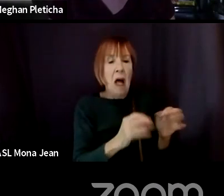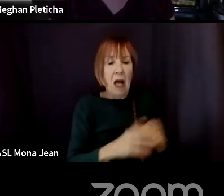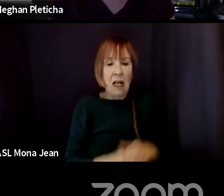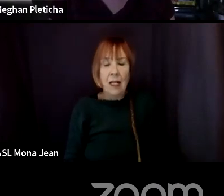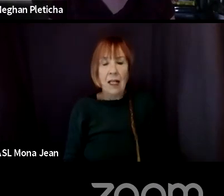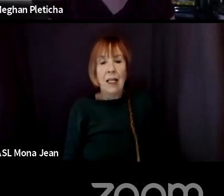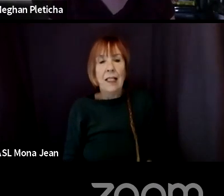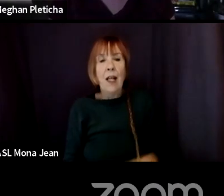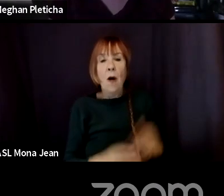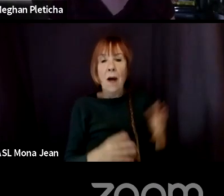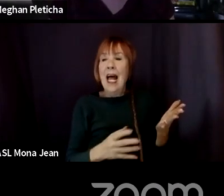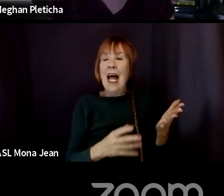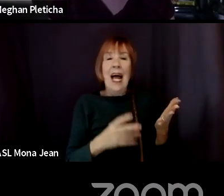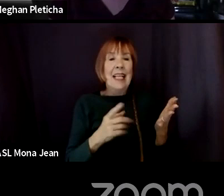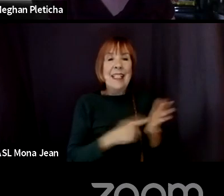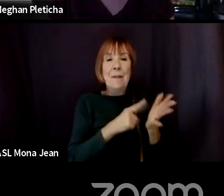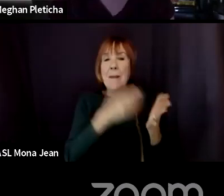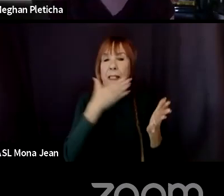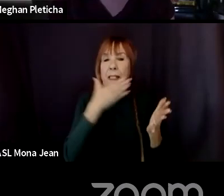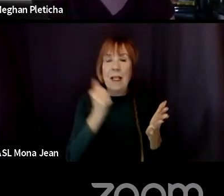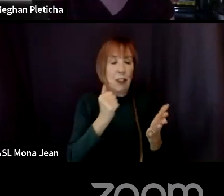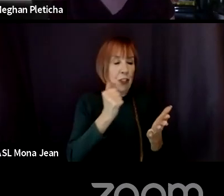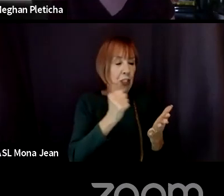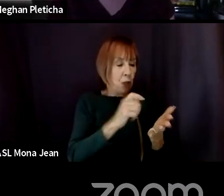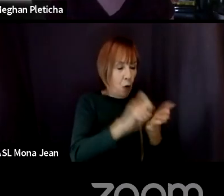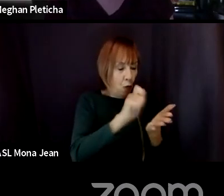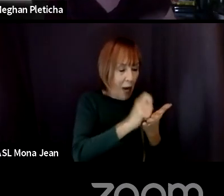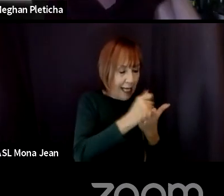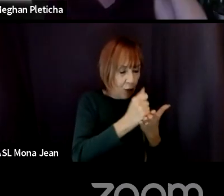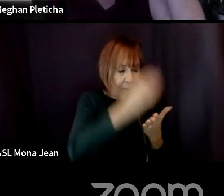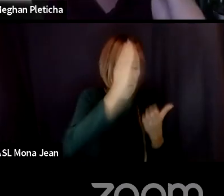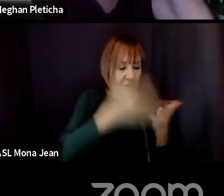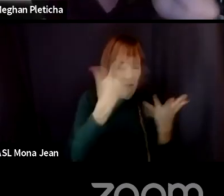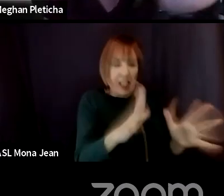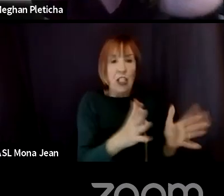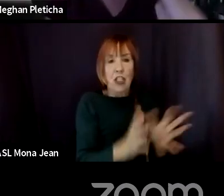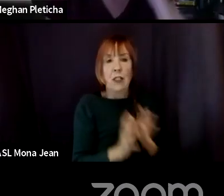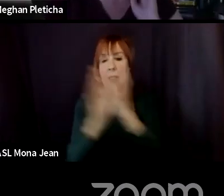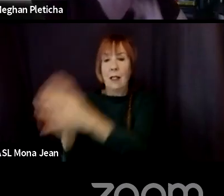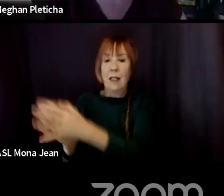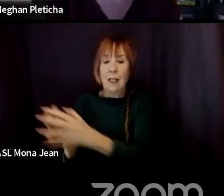Let me just write something else. Yep. You're a bottomless well of ideas.